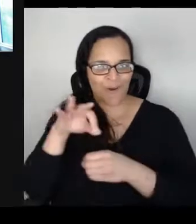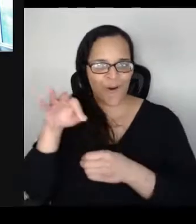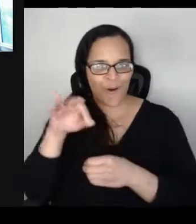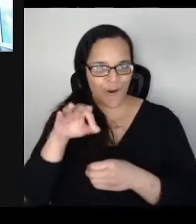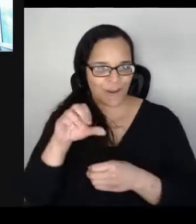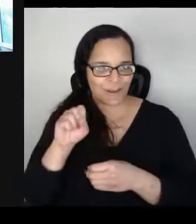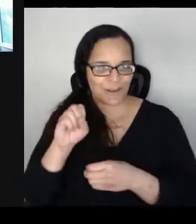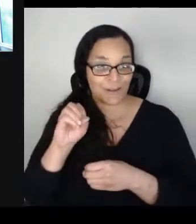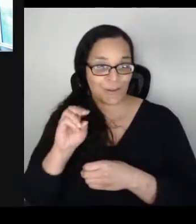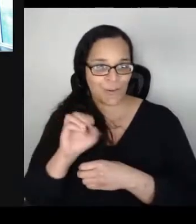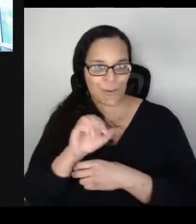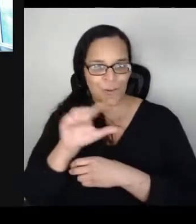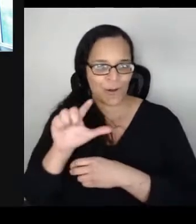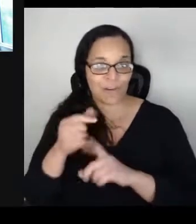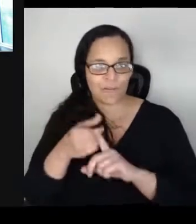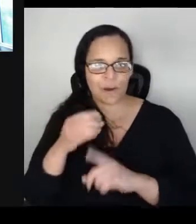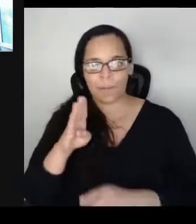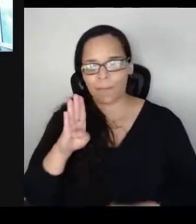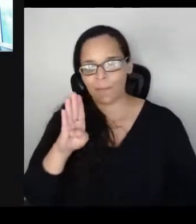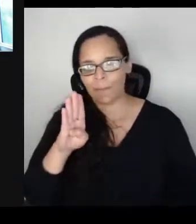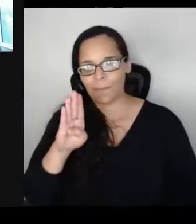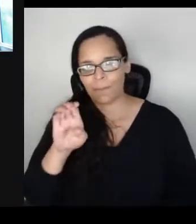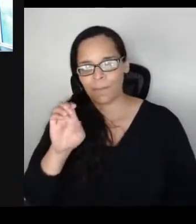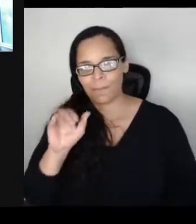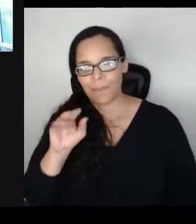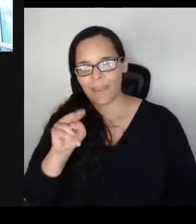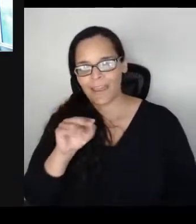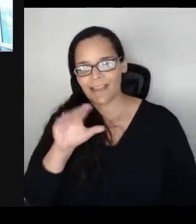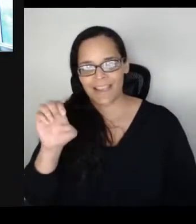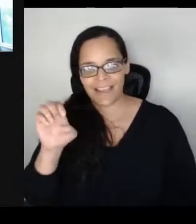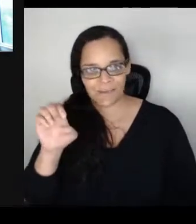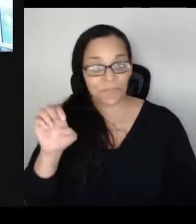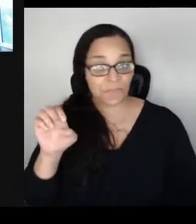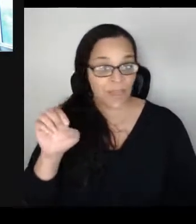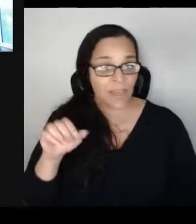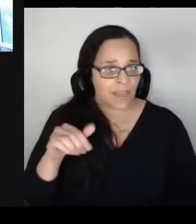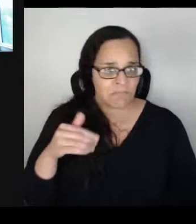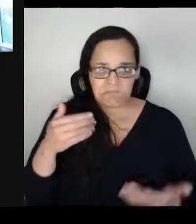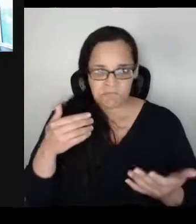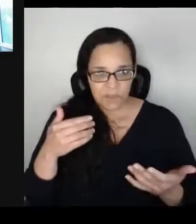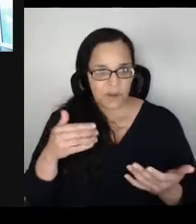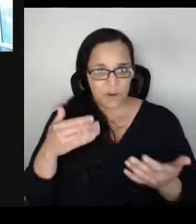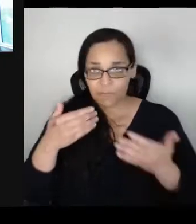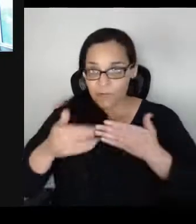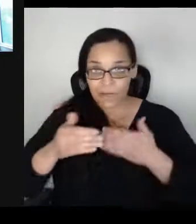as you keep doing this work, whether it's like fighting your own case, you know